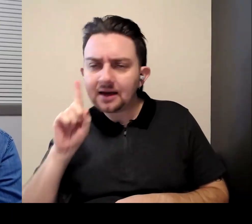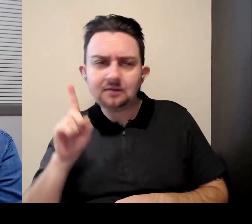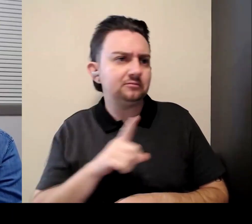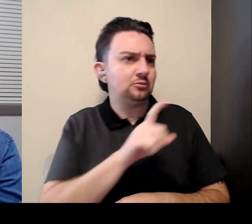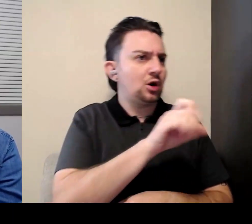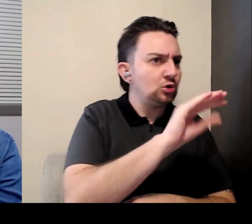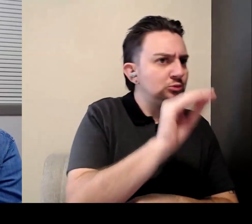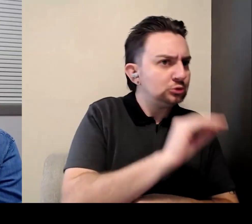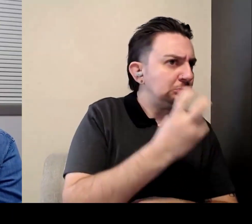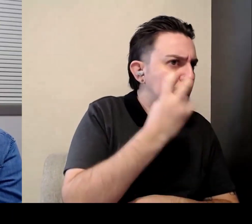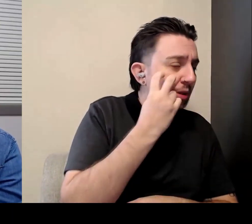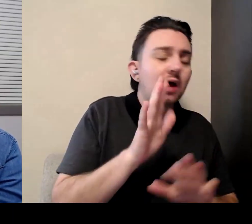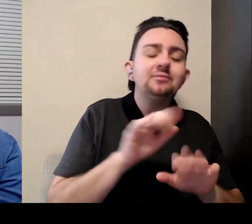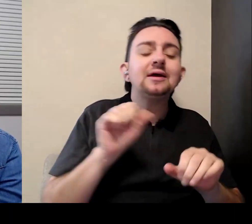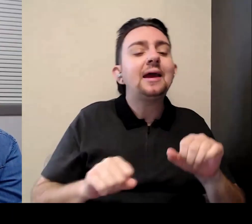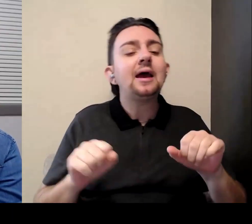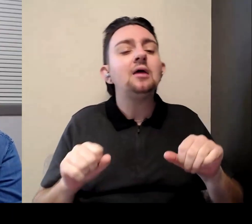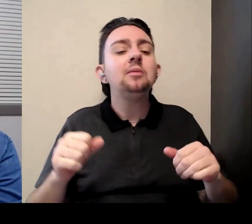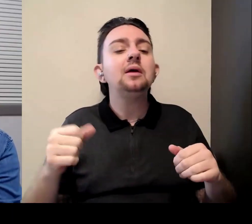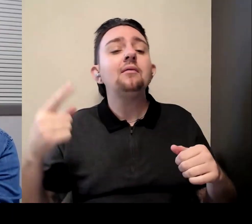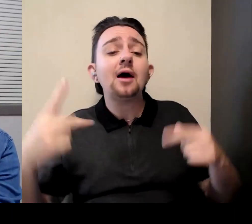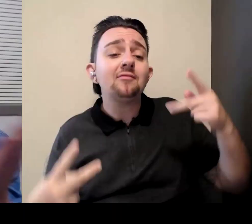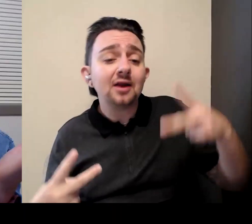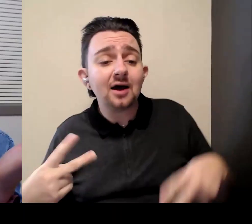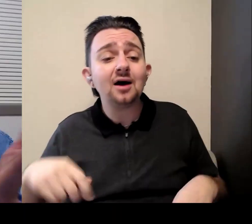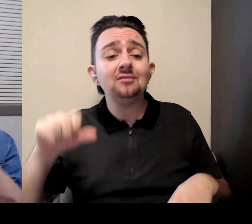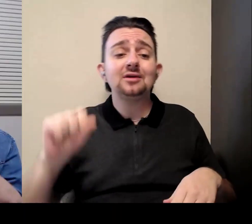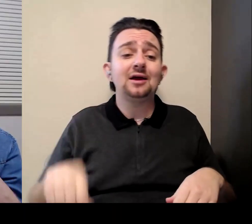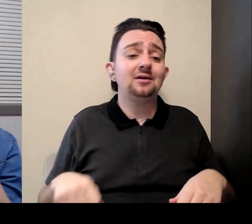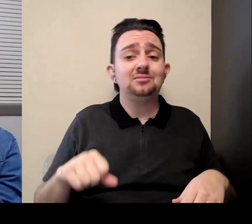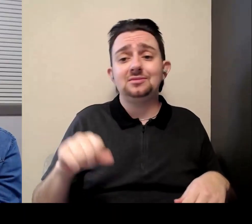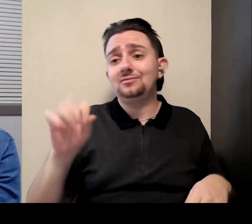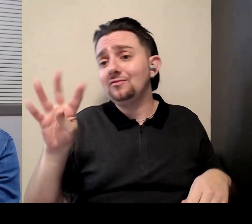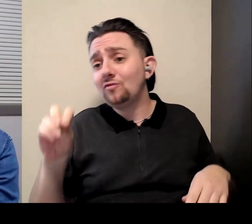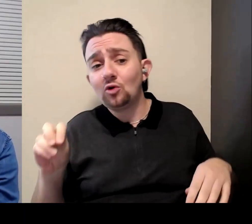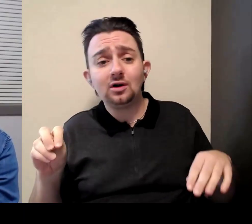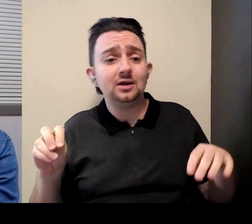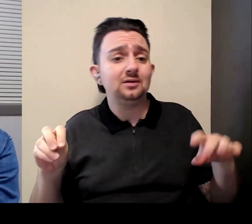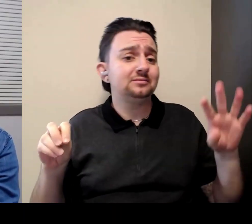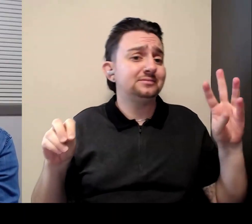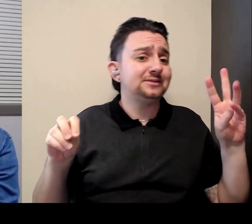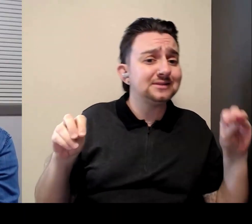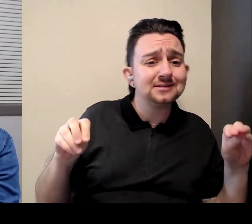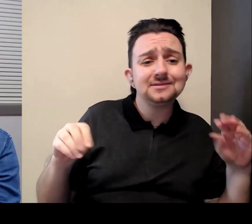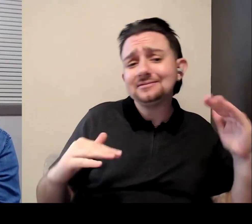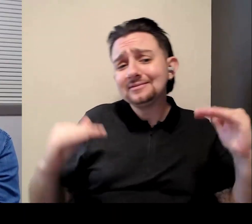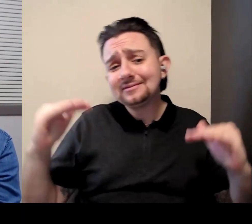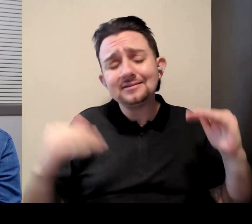And then what that deafblind project does is they can provide a range of services. They can disseminate information and resources to you.